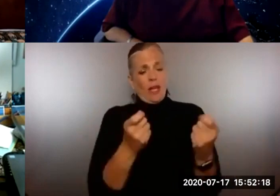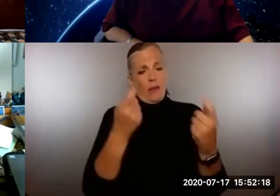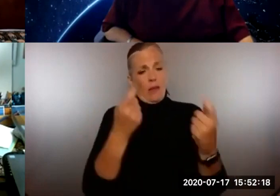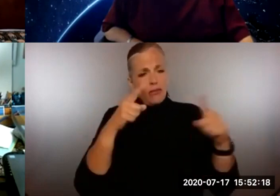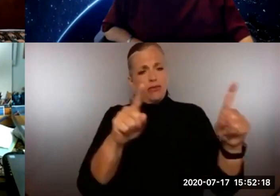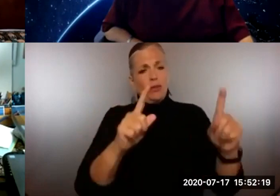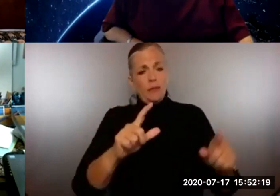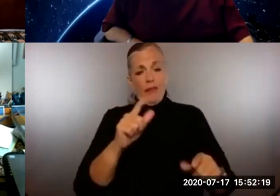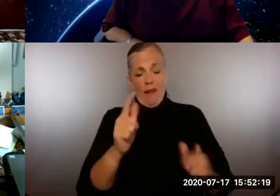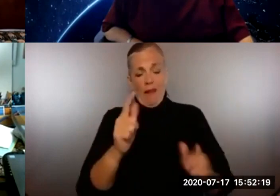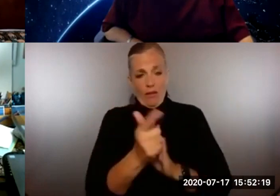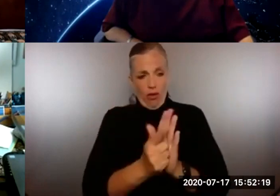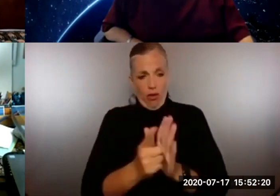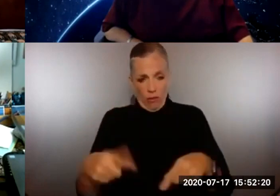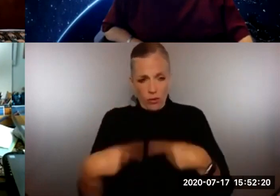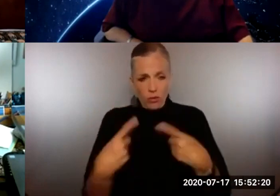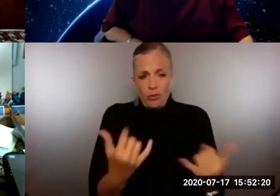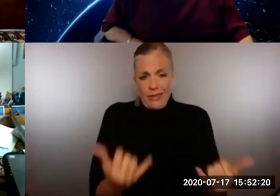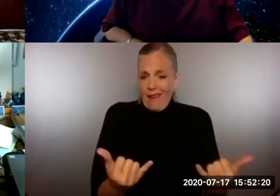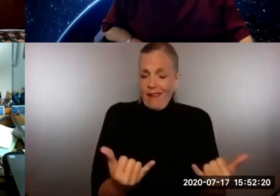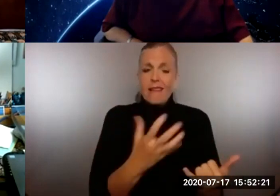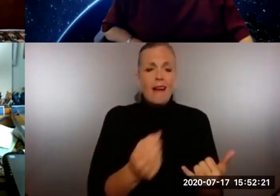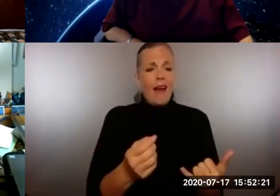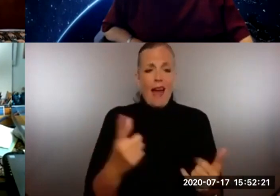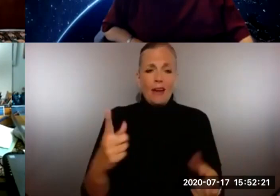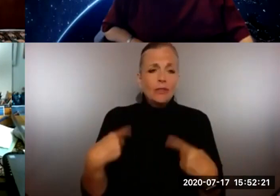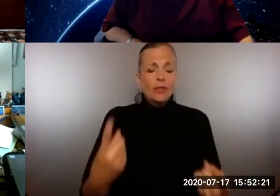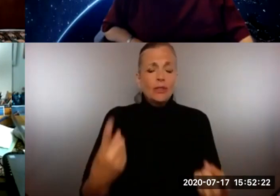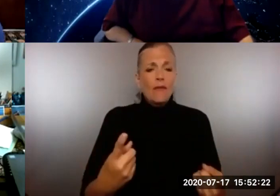And far more importantly, I believe,